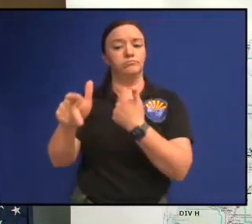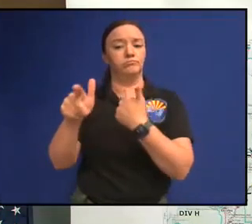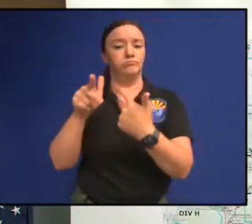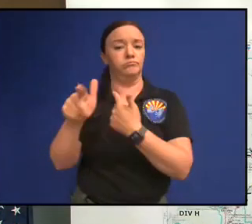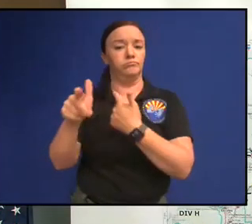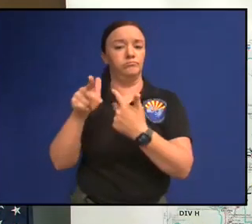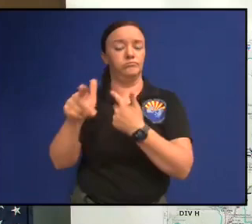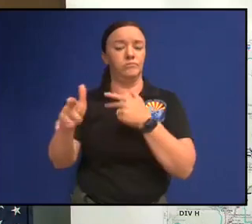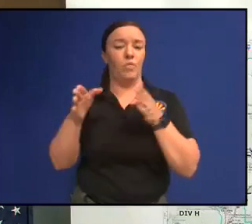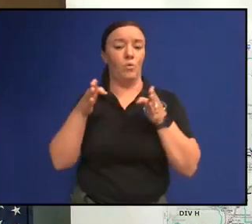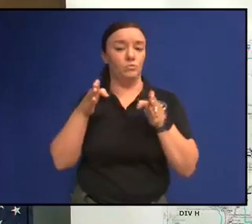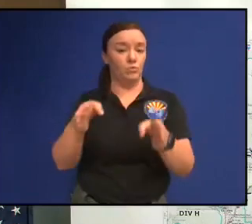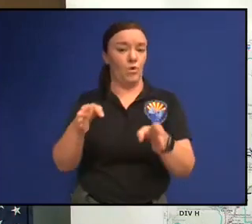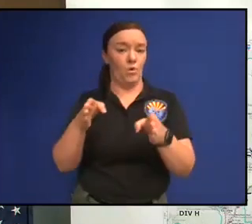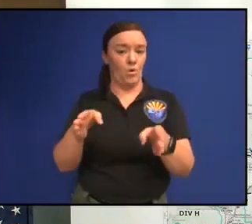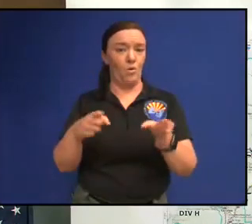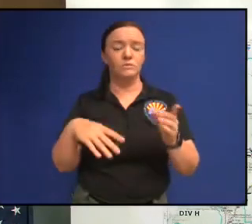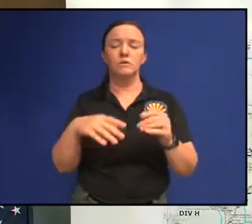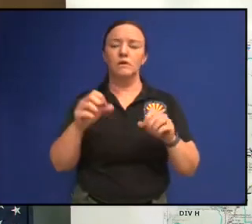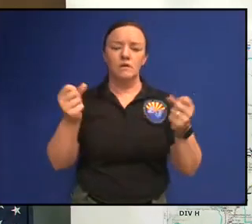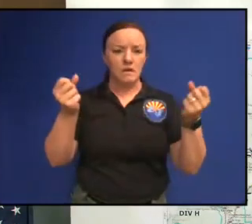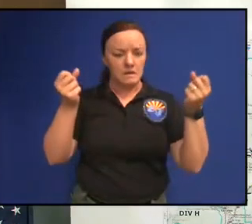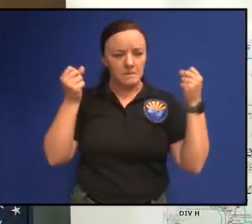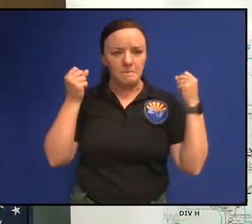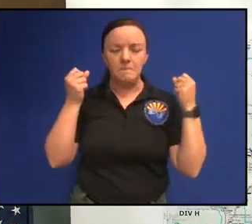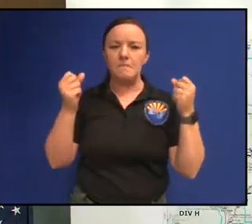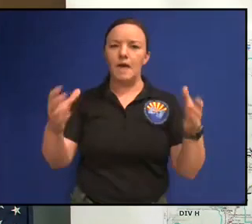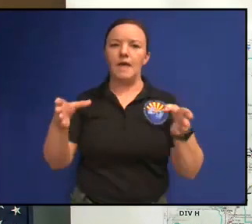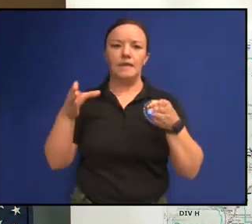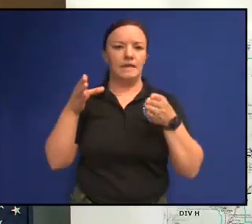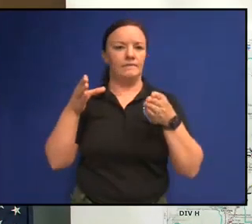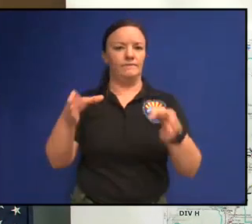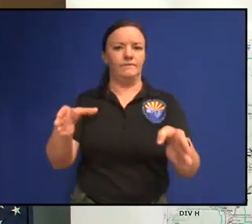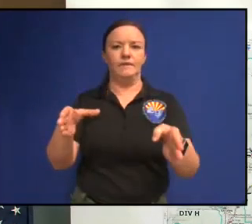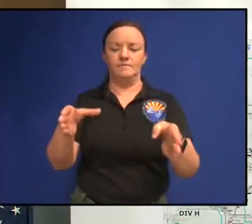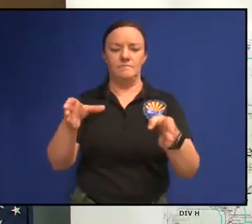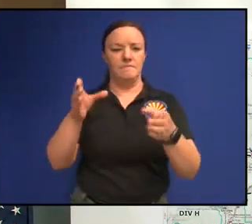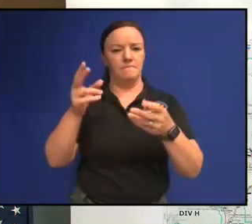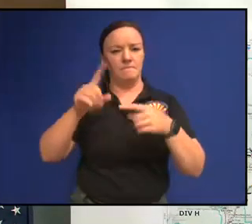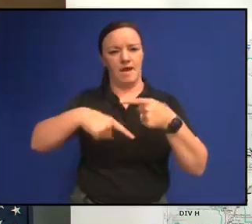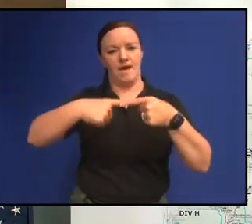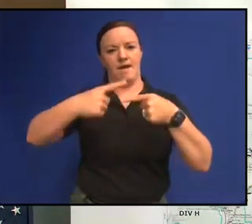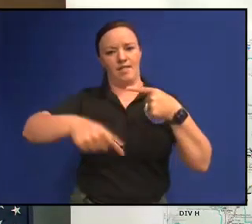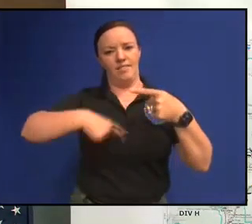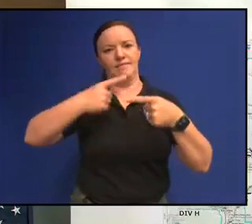WHILE THEY MAY BE SHORT STRETCHES, 8 TO 10 MILES MOVING UP THE TOPS OF THESE MOUNTAINS, THEY HAVE BEEN HEAVILY